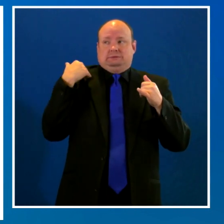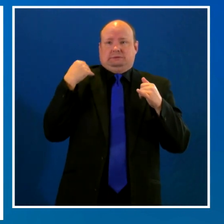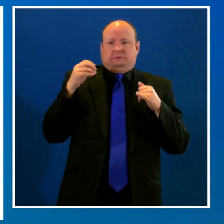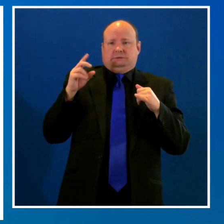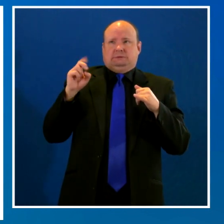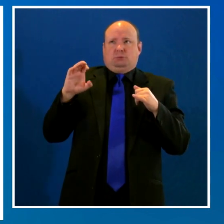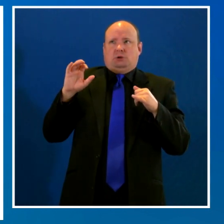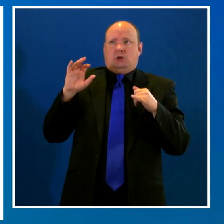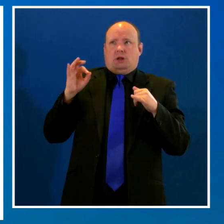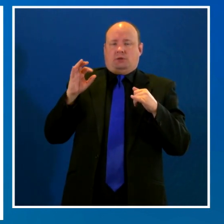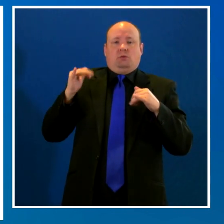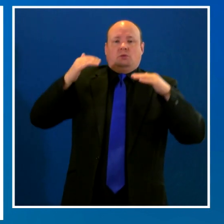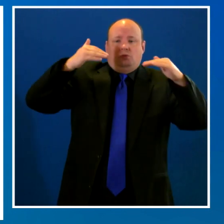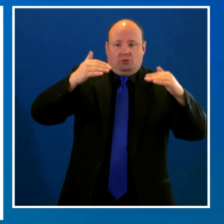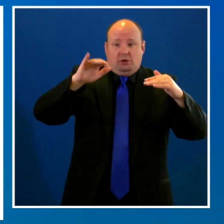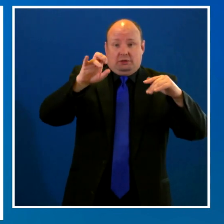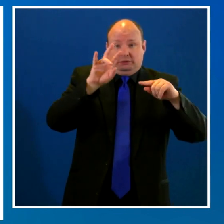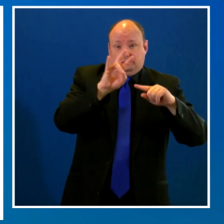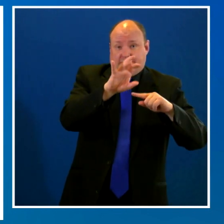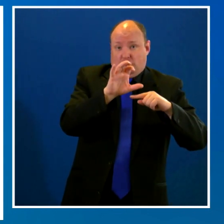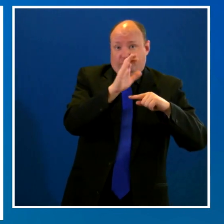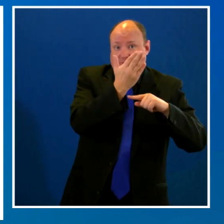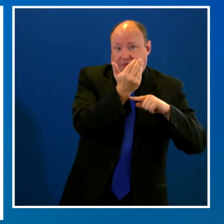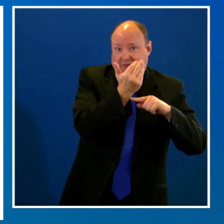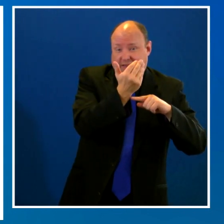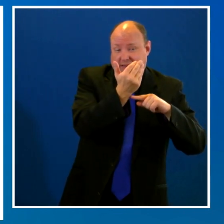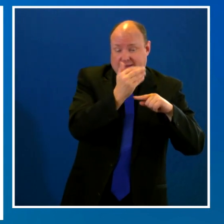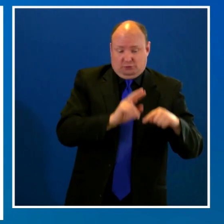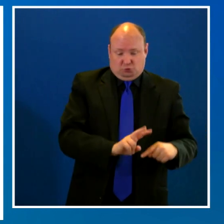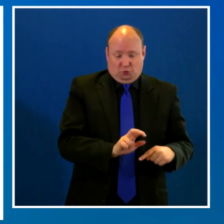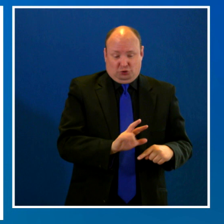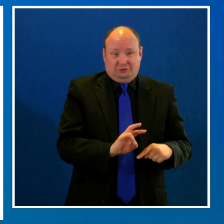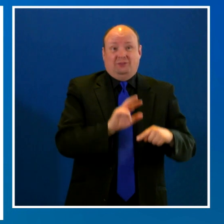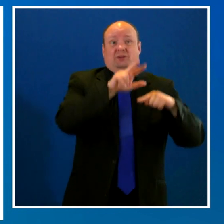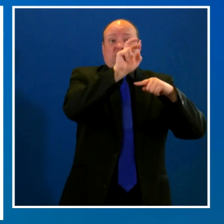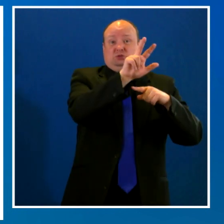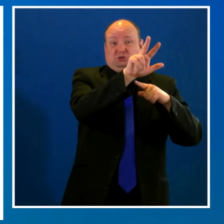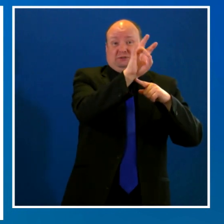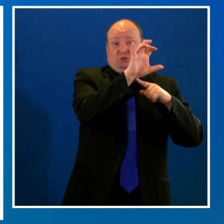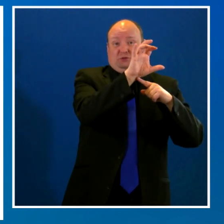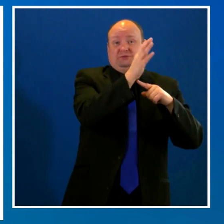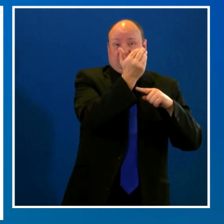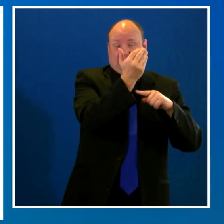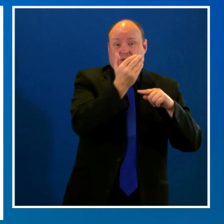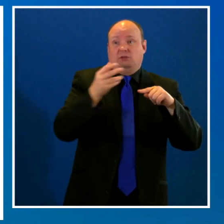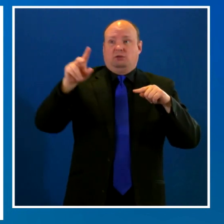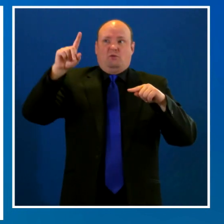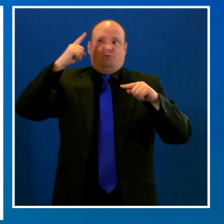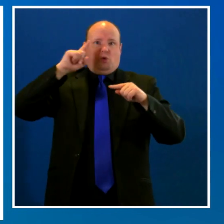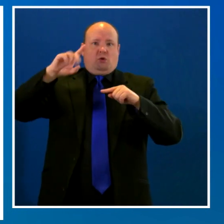more than 715 cases per 100,000 residents last week on January